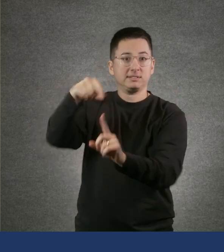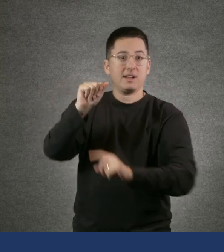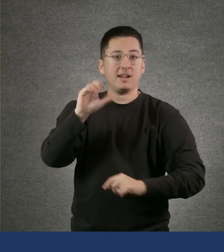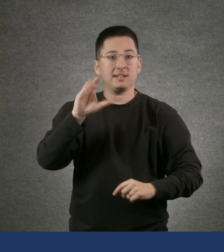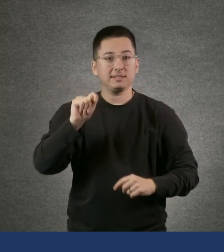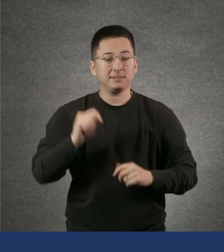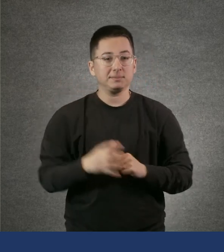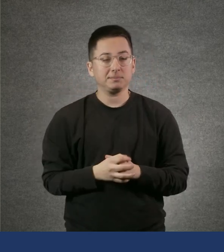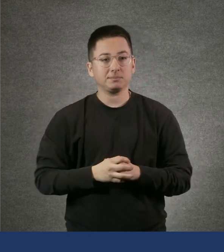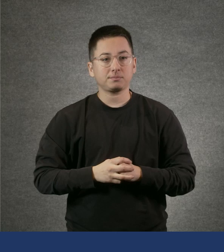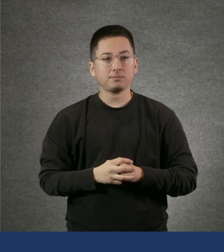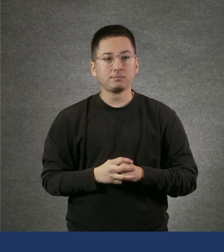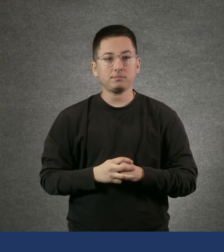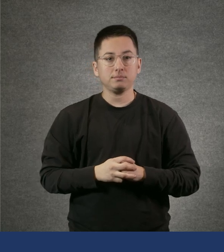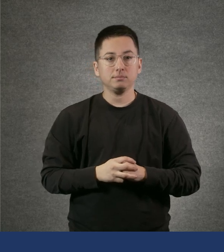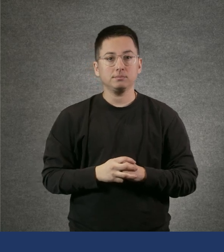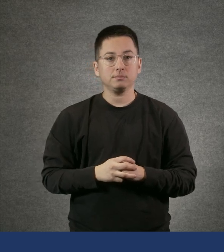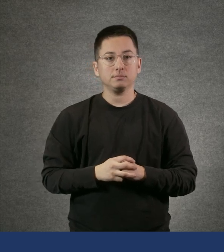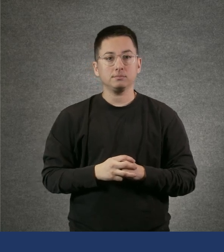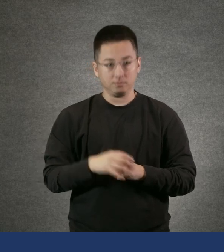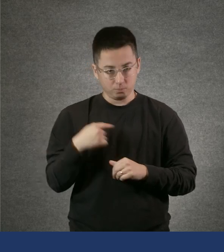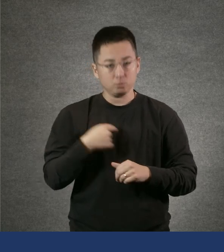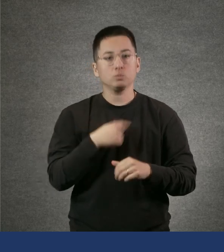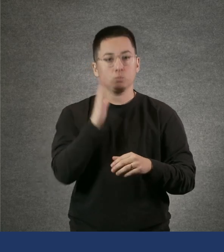that you wanted to do and work that we needed to do,